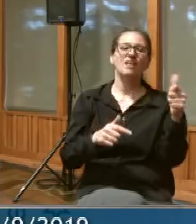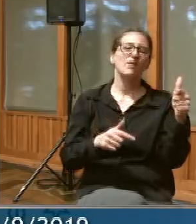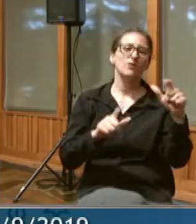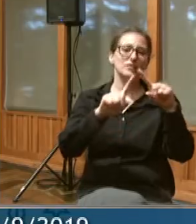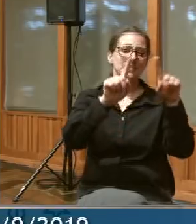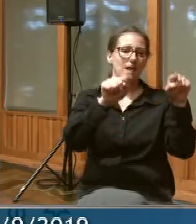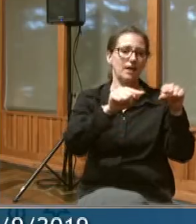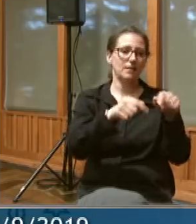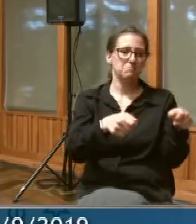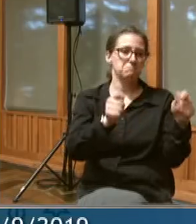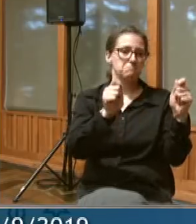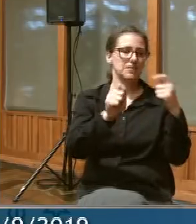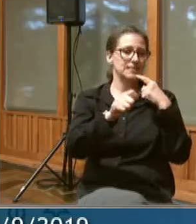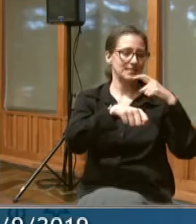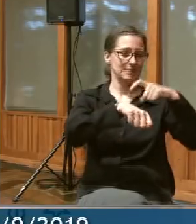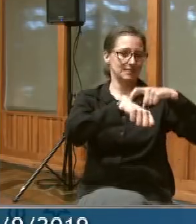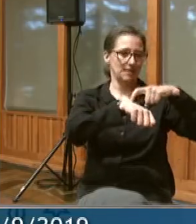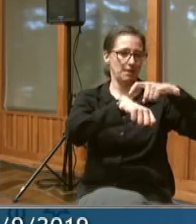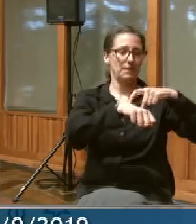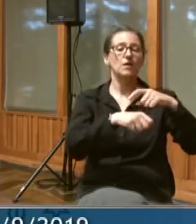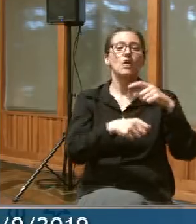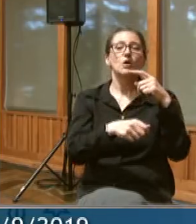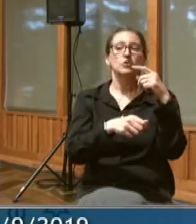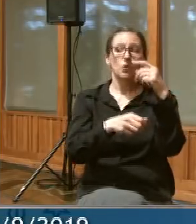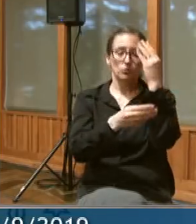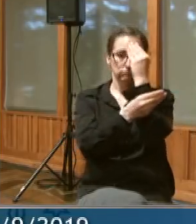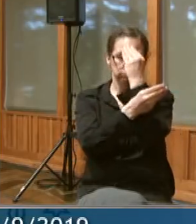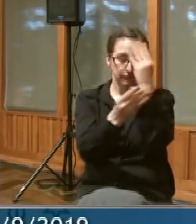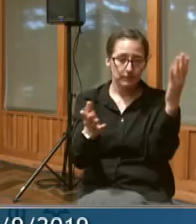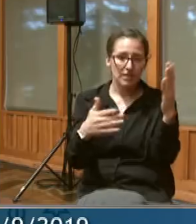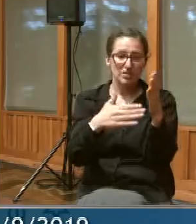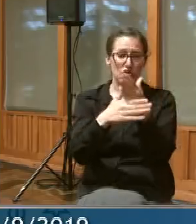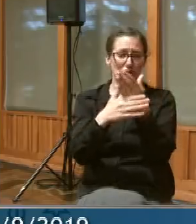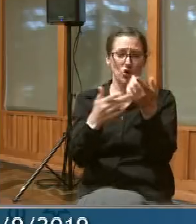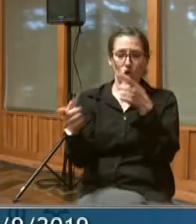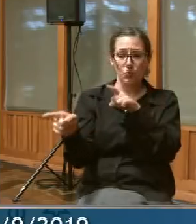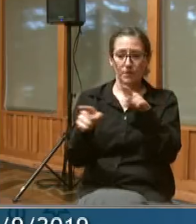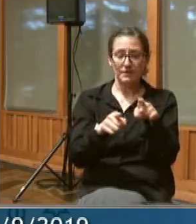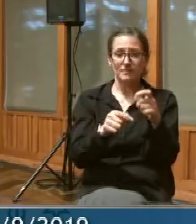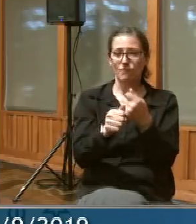UP THE SIGN WHEN ONE MINUTE HAS PASTED THEN A SIGN THAT SAYS